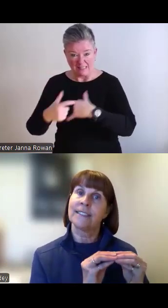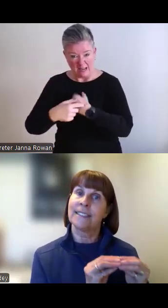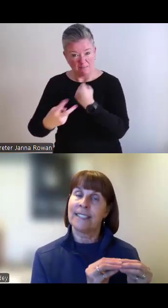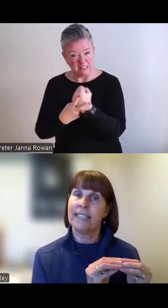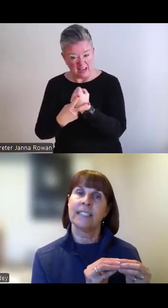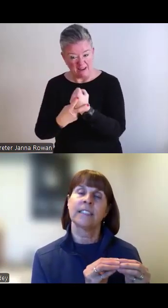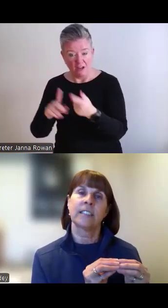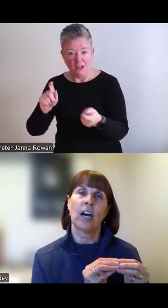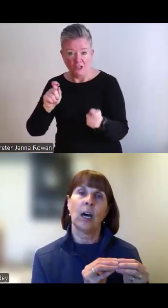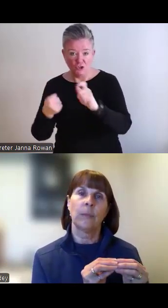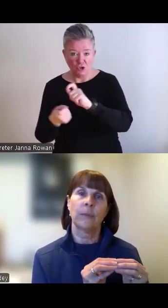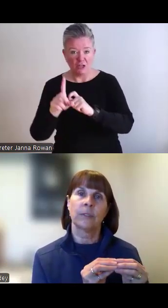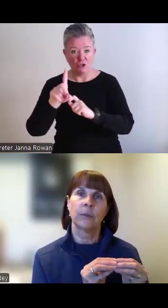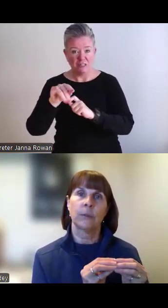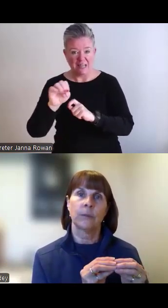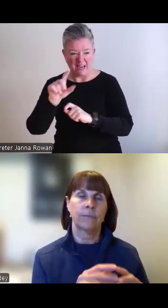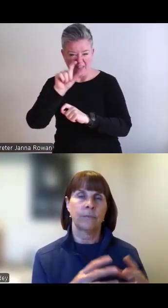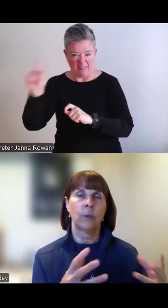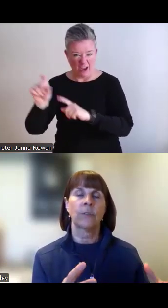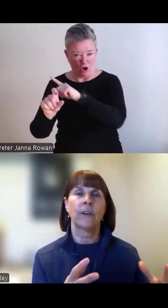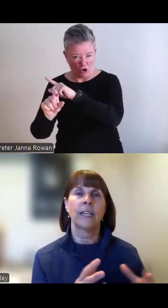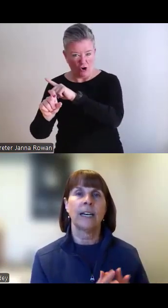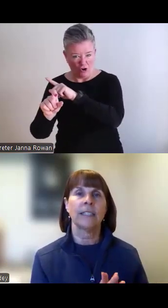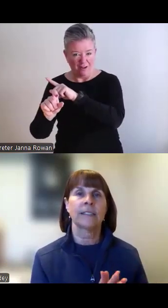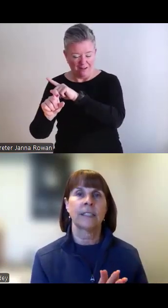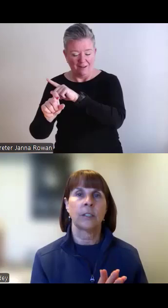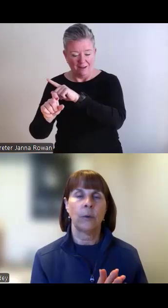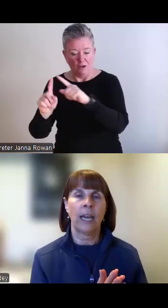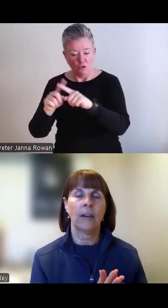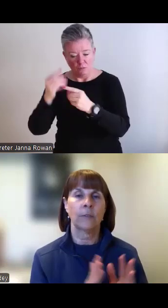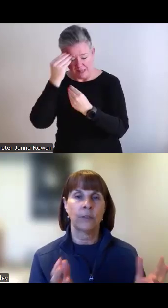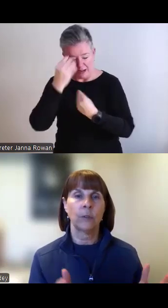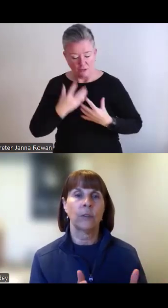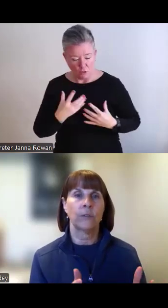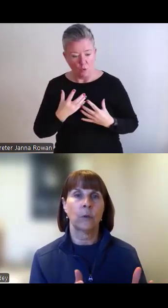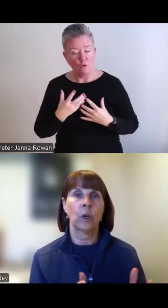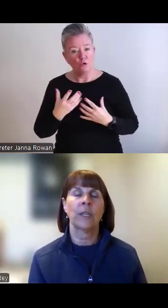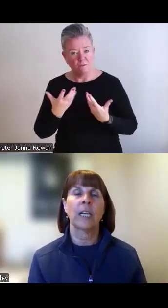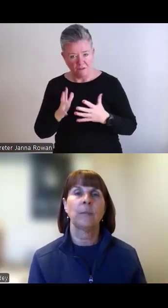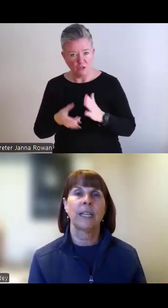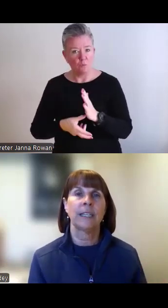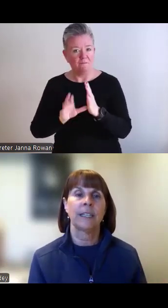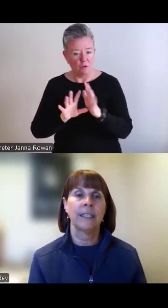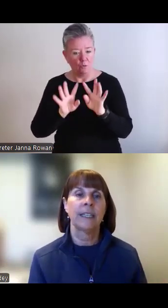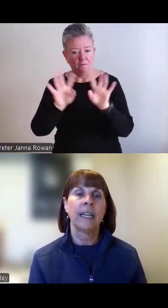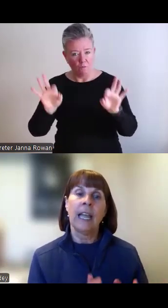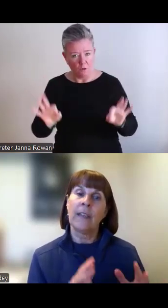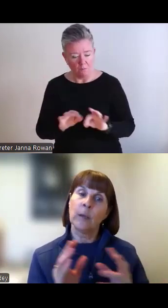change the date at the top to notify us that you have reviewed the form and updated it.